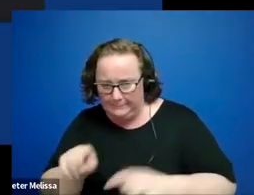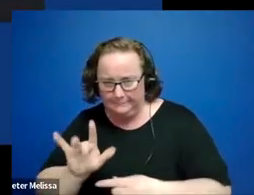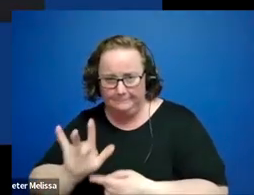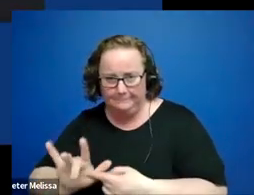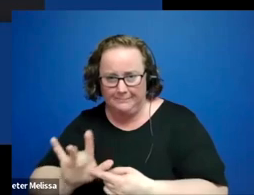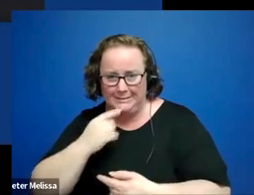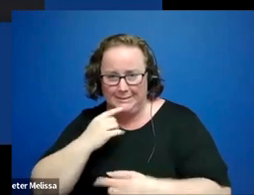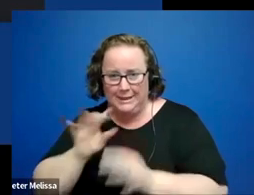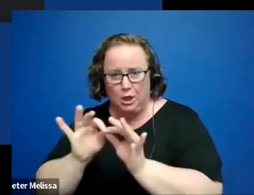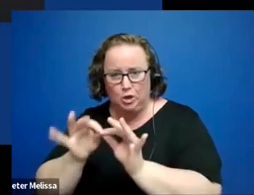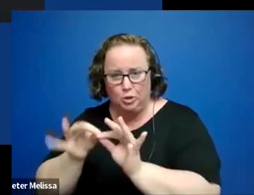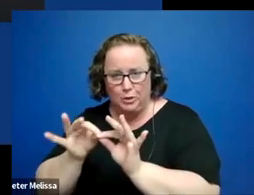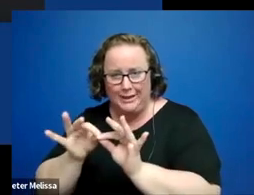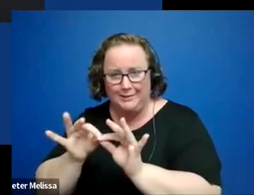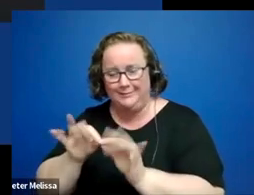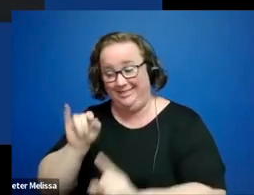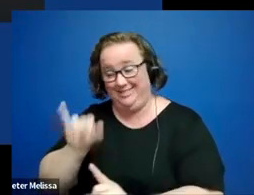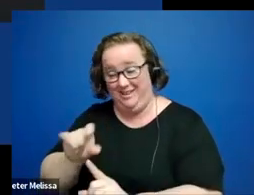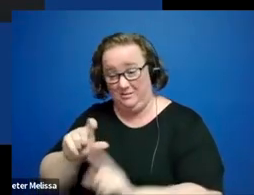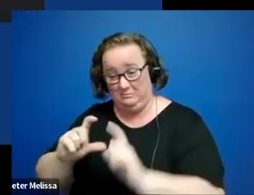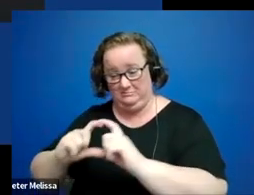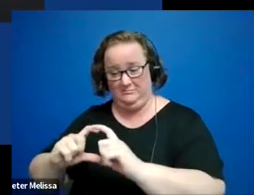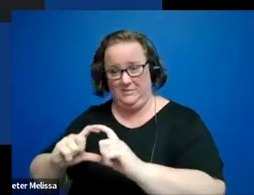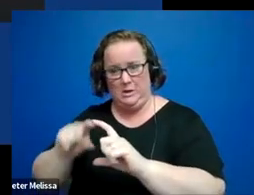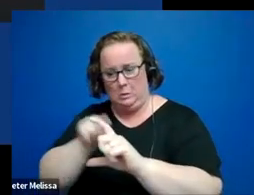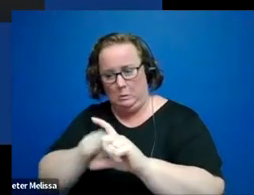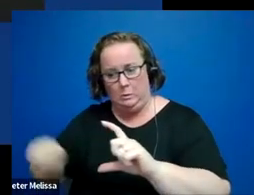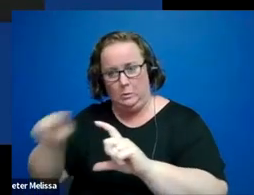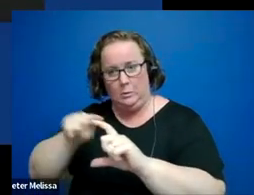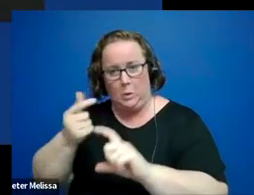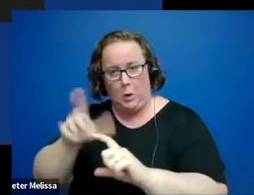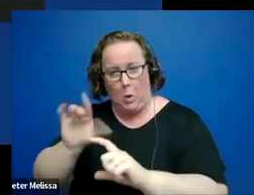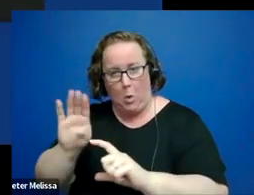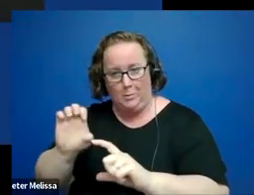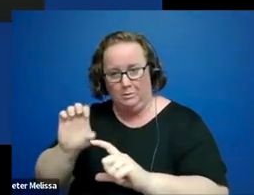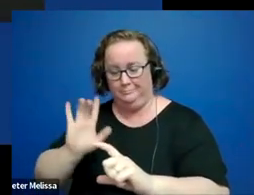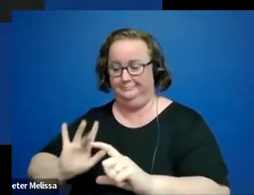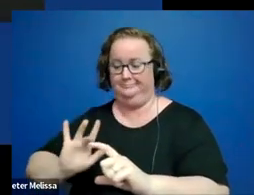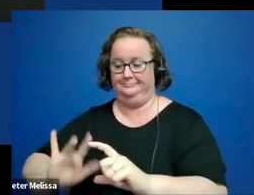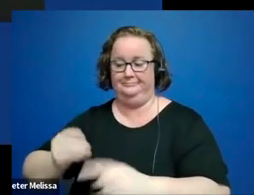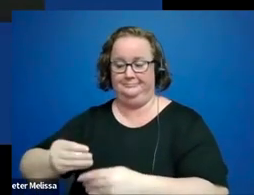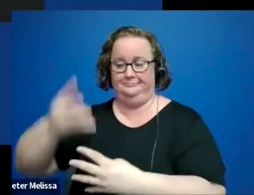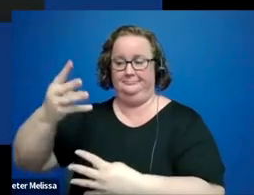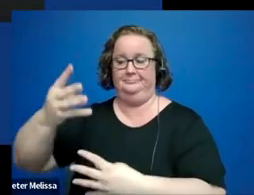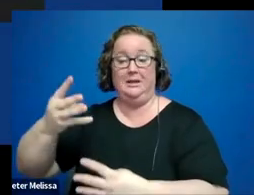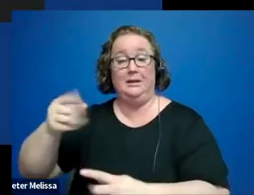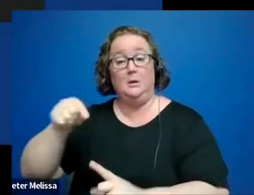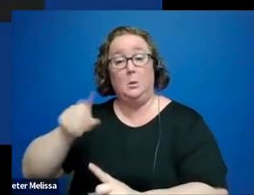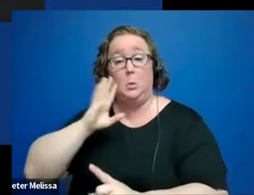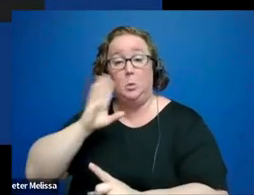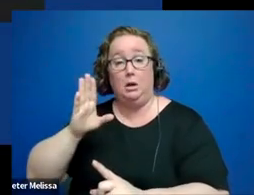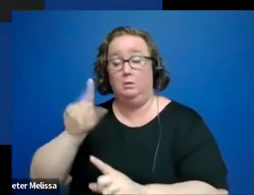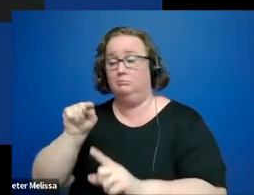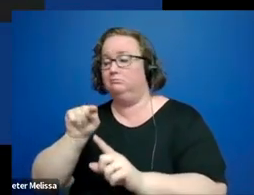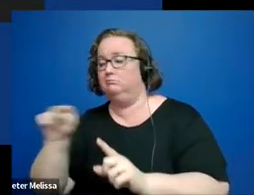interpretation icon. It looks like a globe at the bottom of your screen. A small menu will appear and you will